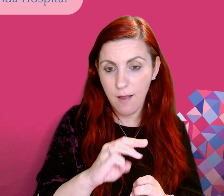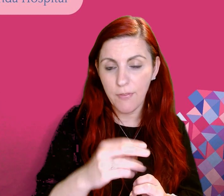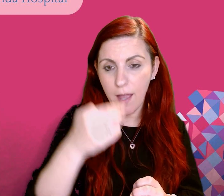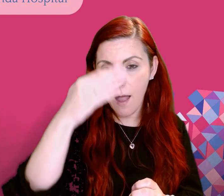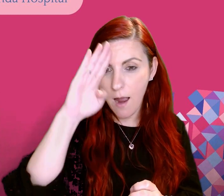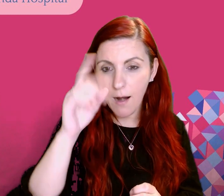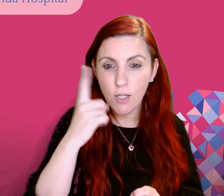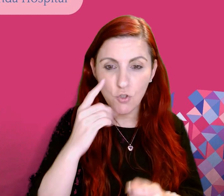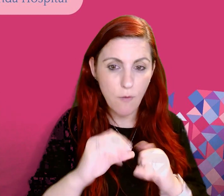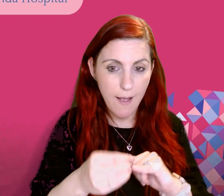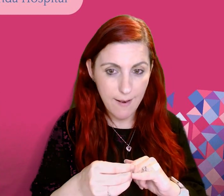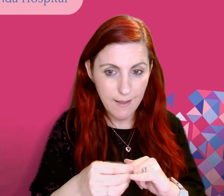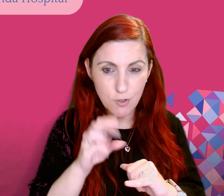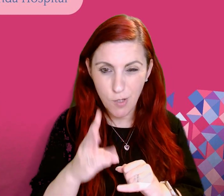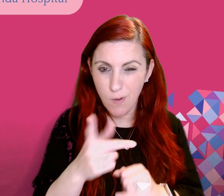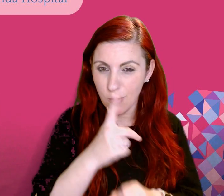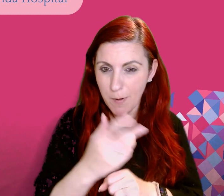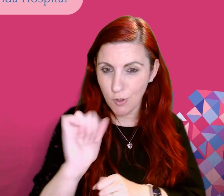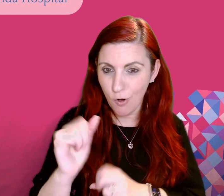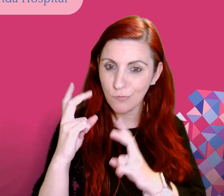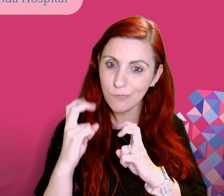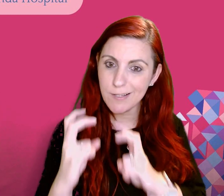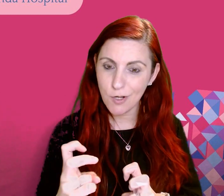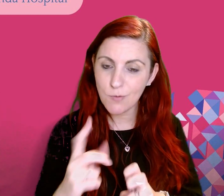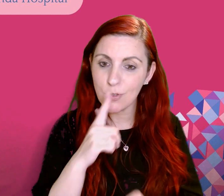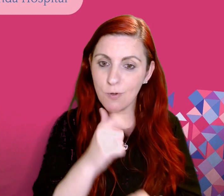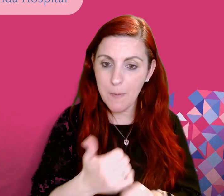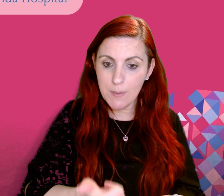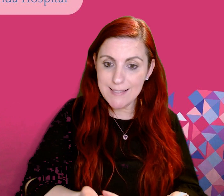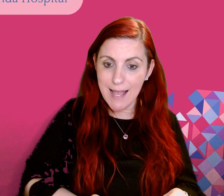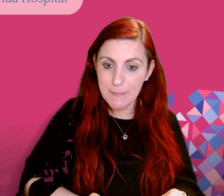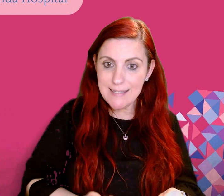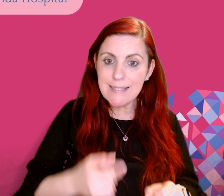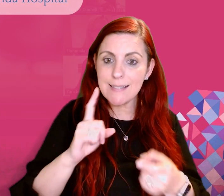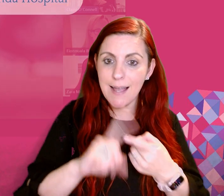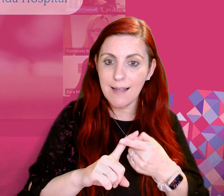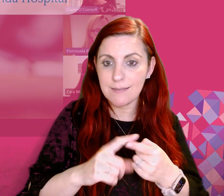she's going to tell us about that research into diabetes in pregnancy so Fula you can share your